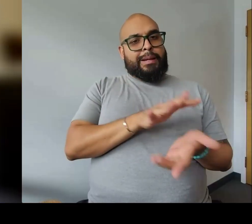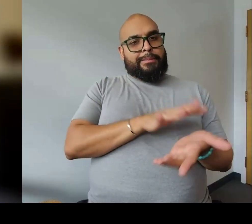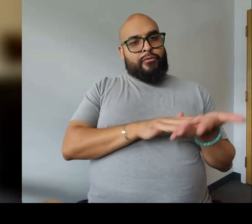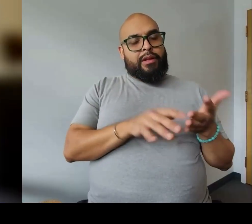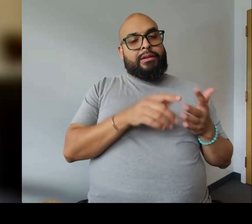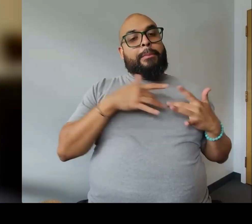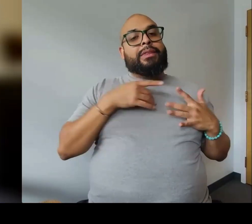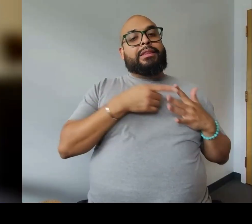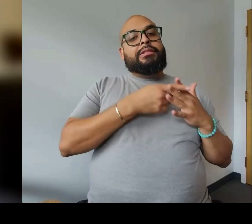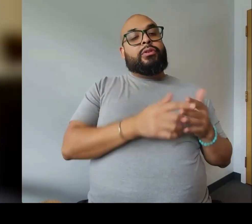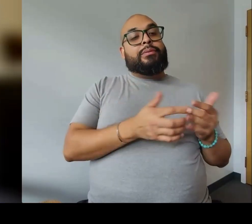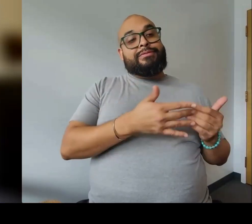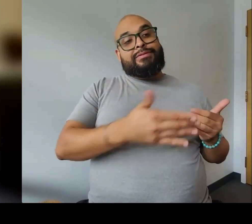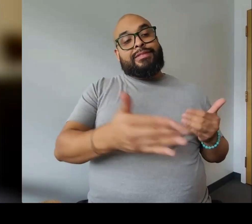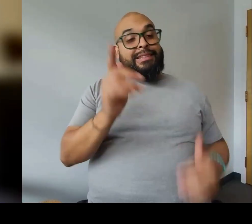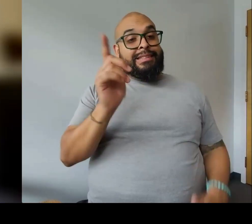So that's an important factor to consider.